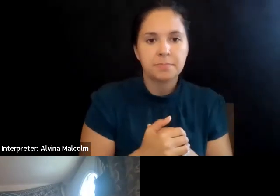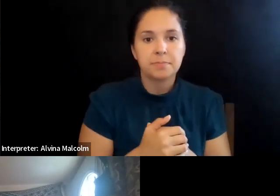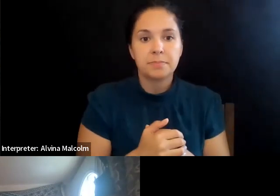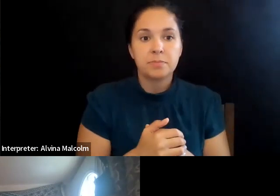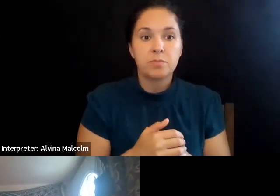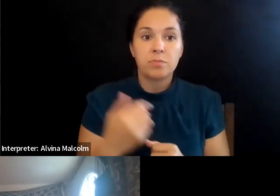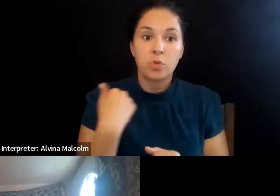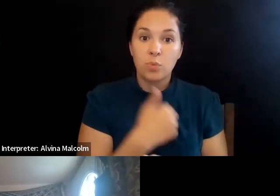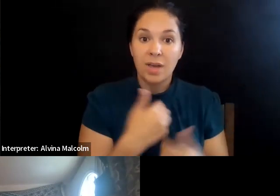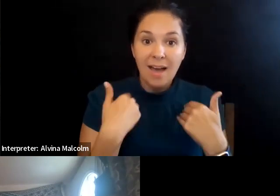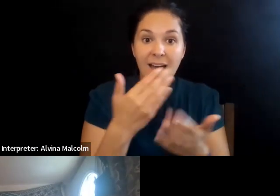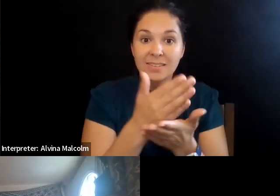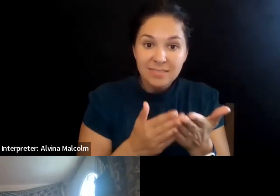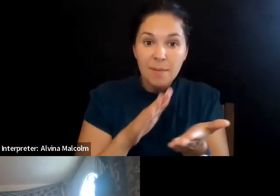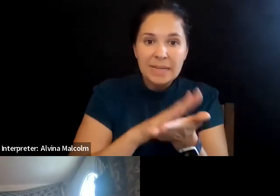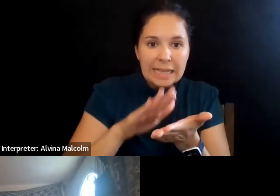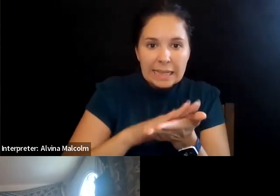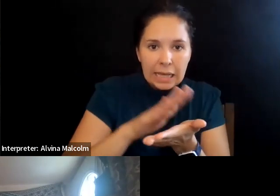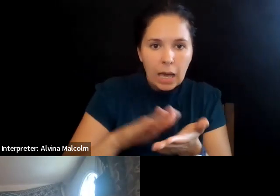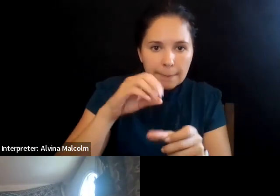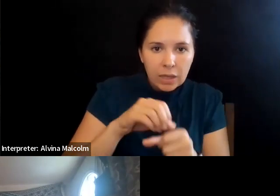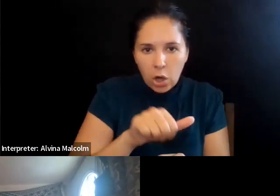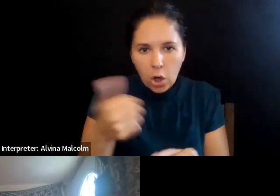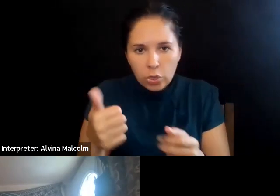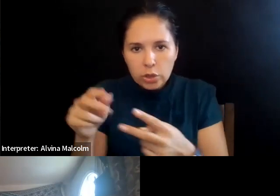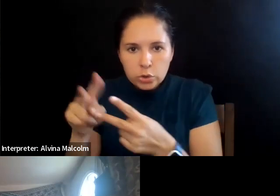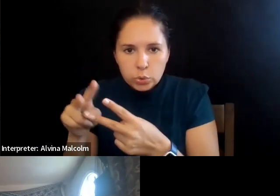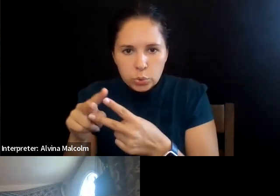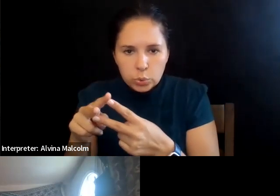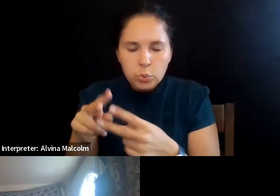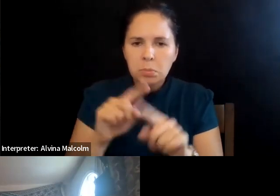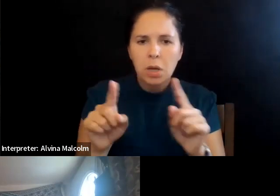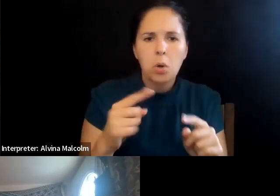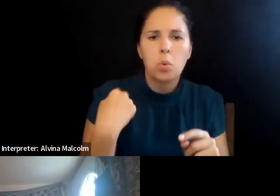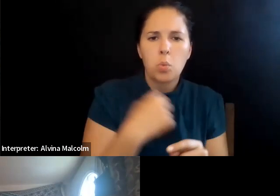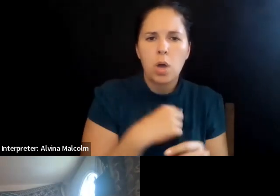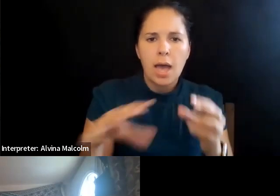state plan, we put a lot in there, not and two of our goal areas and then